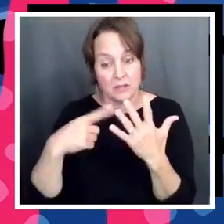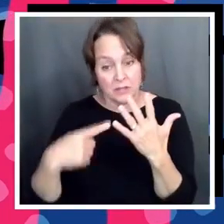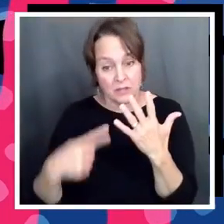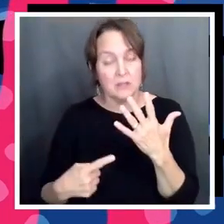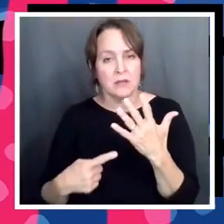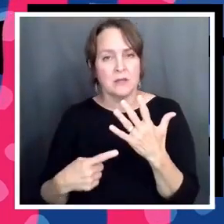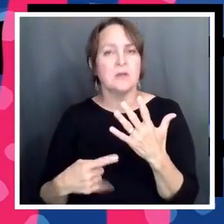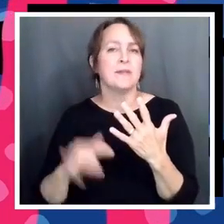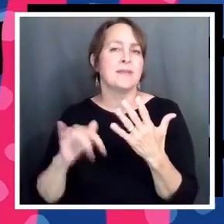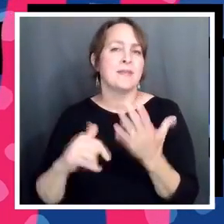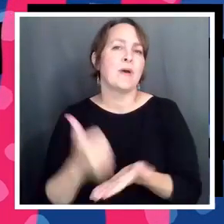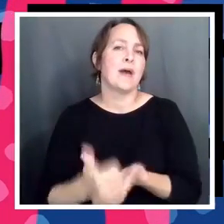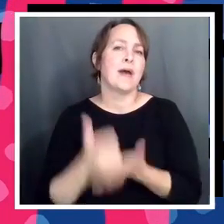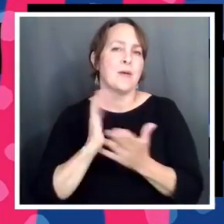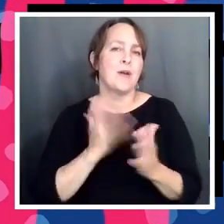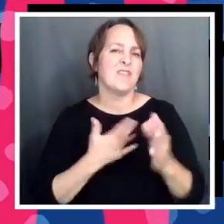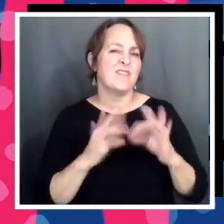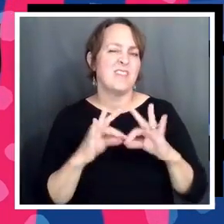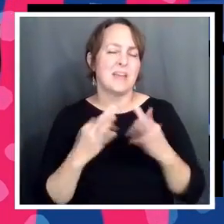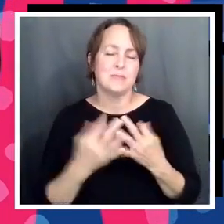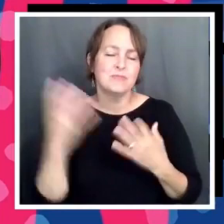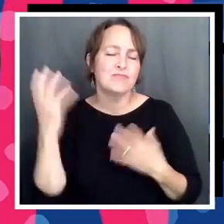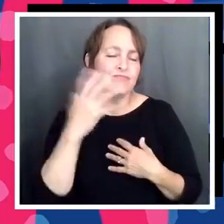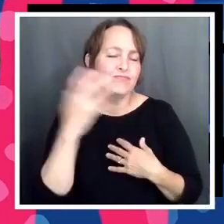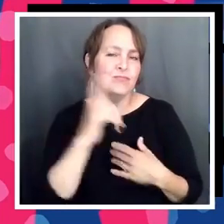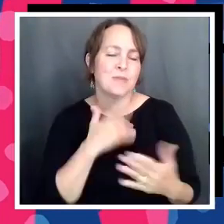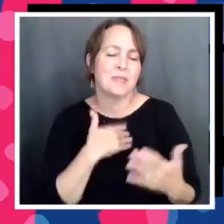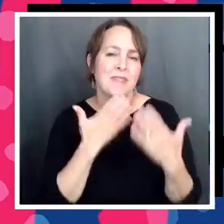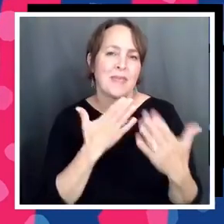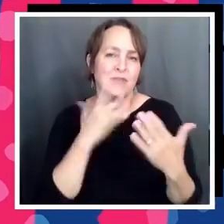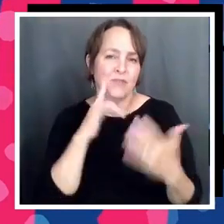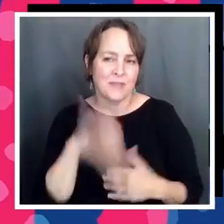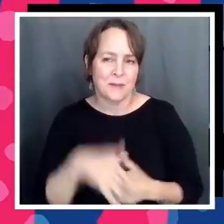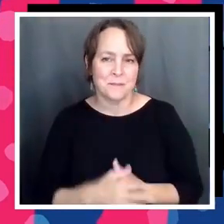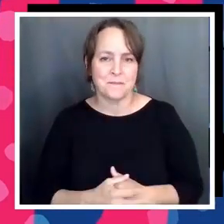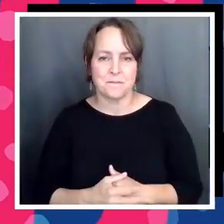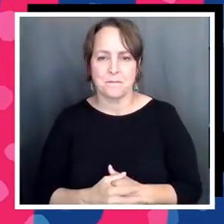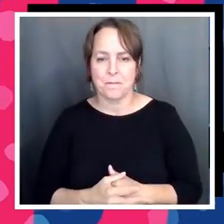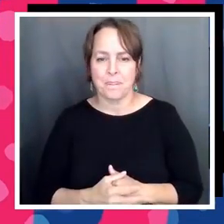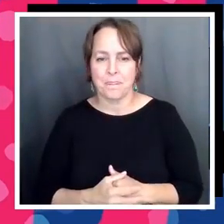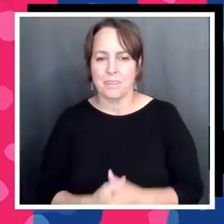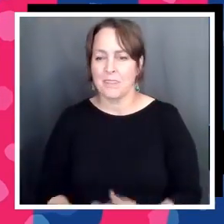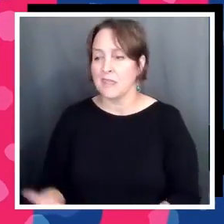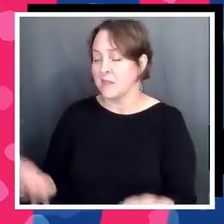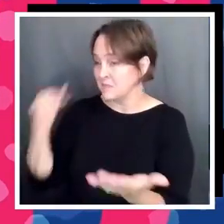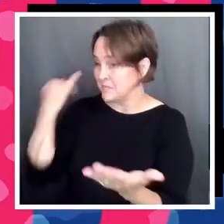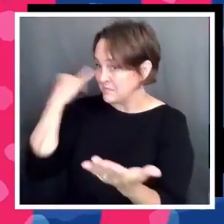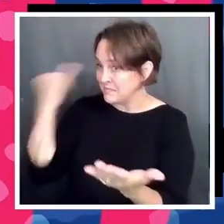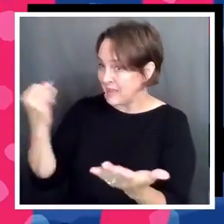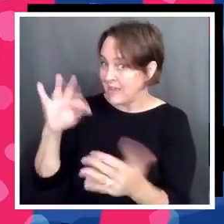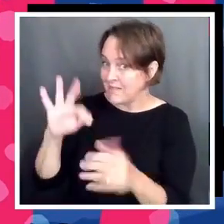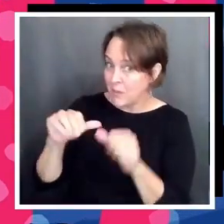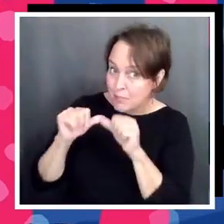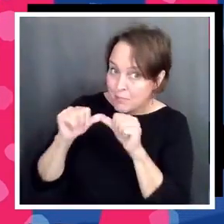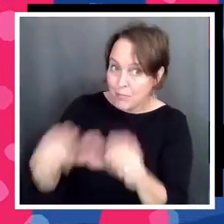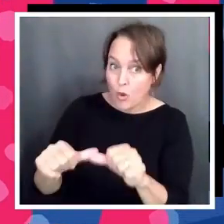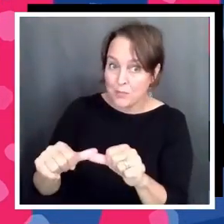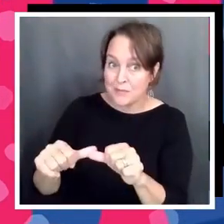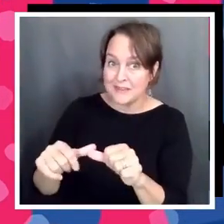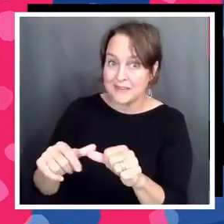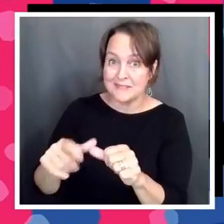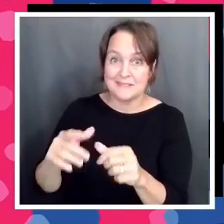OVER THE PAST COUPLE YEARS WITH